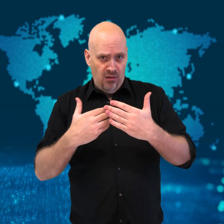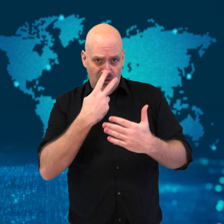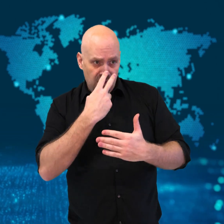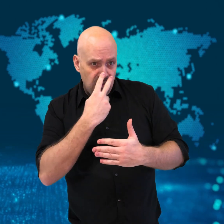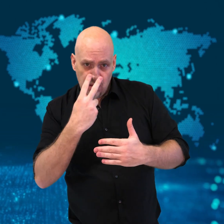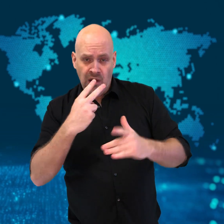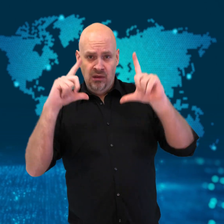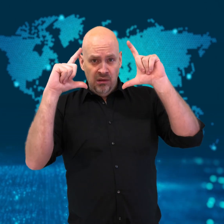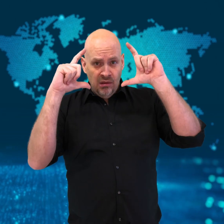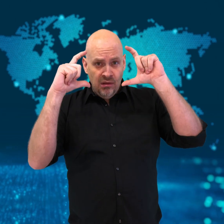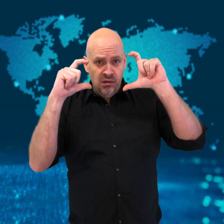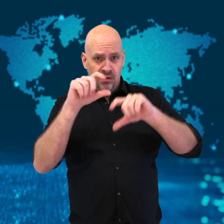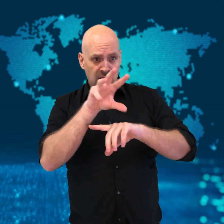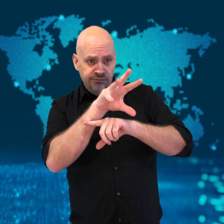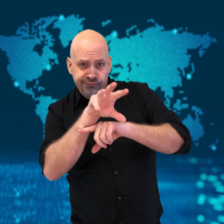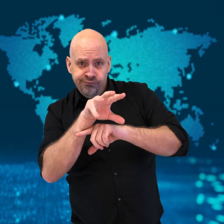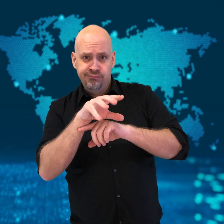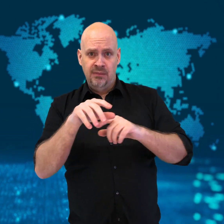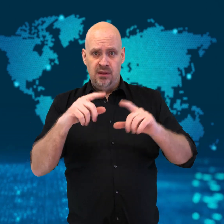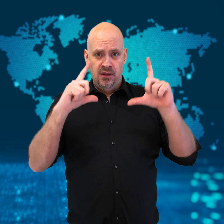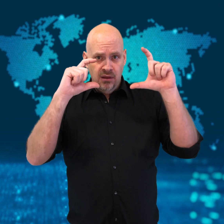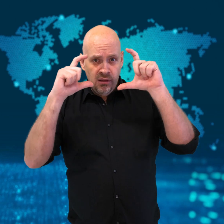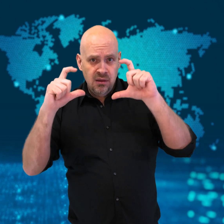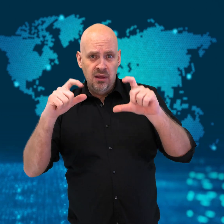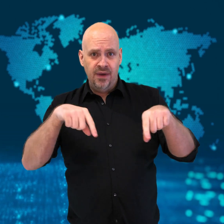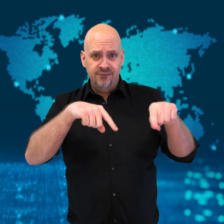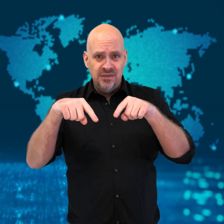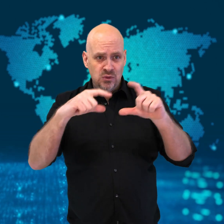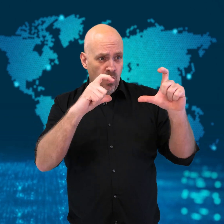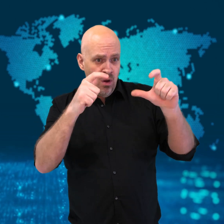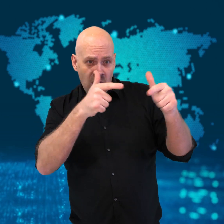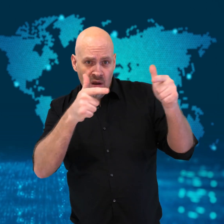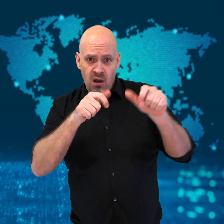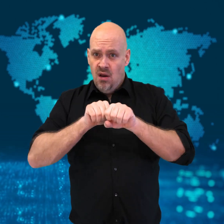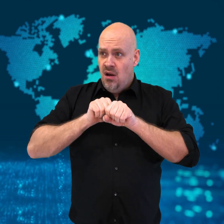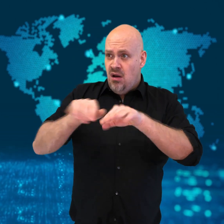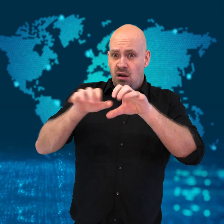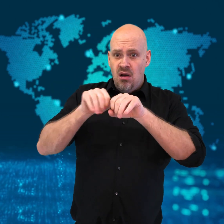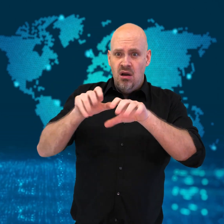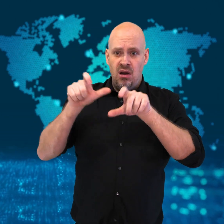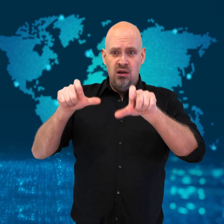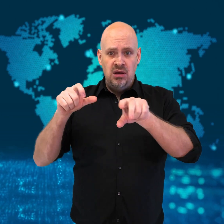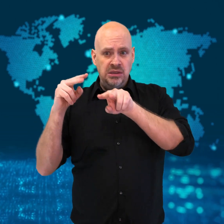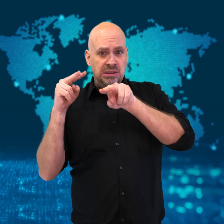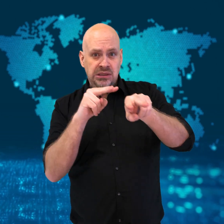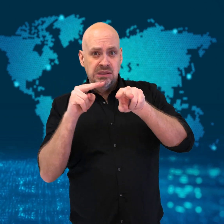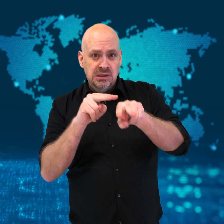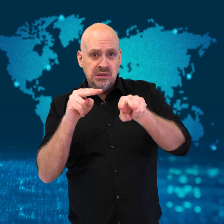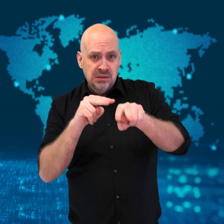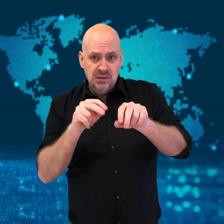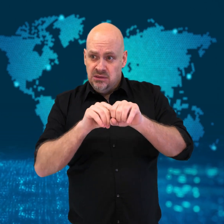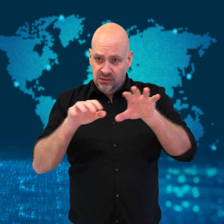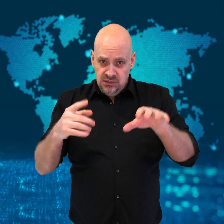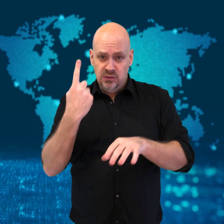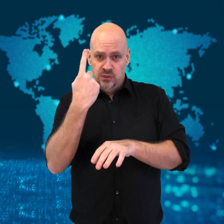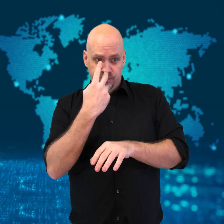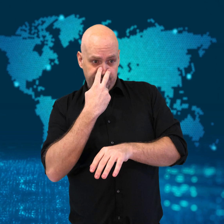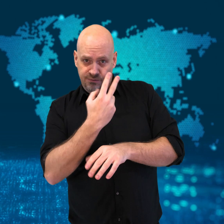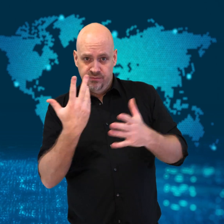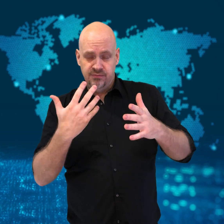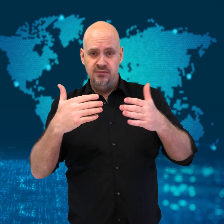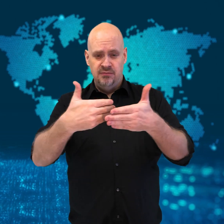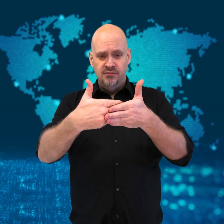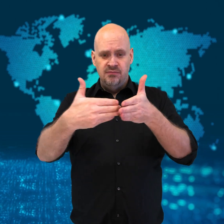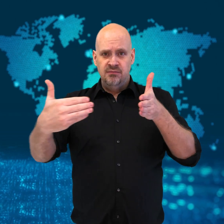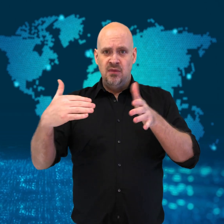Officials shared a video on social media that showed water surging